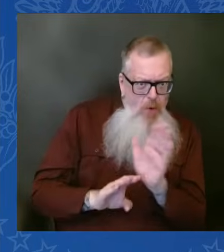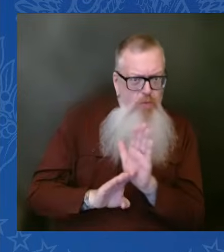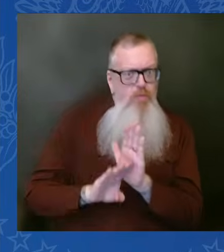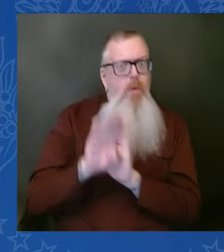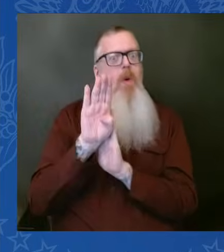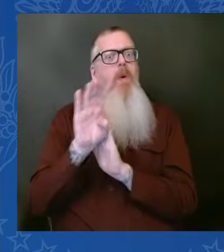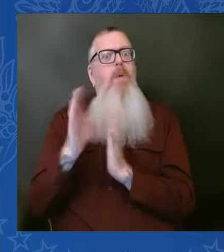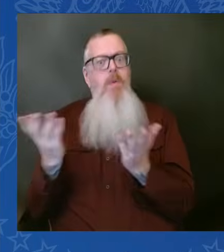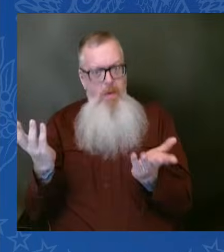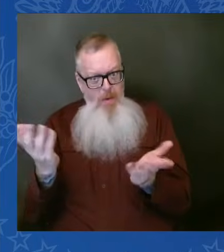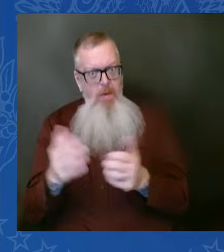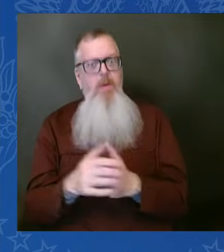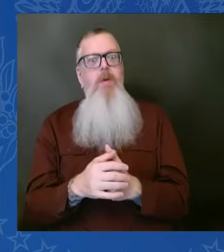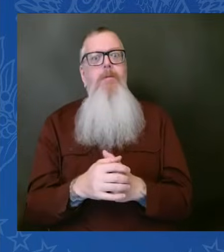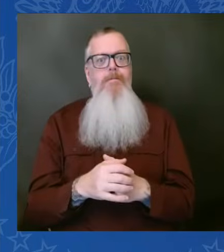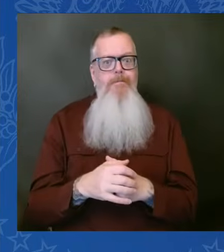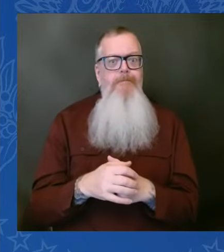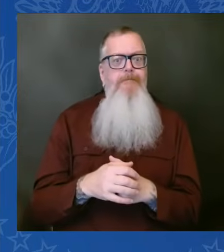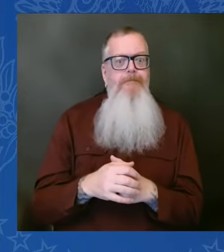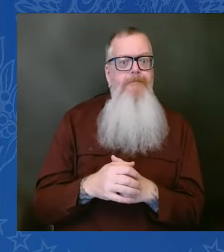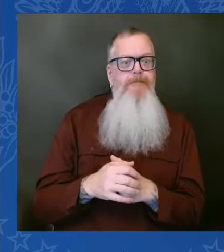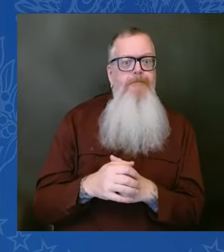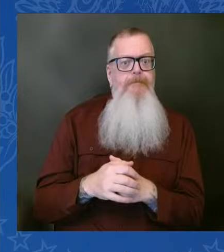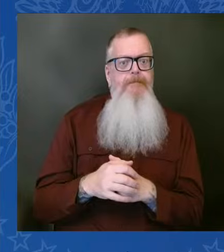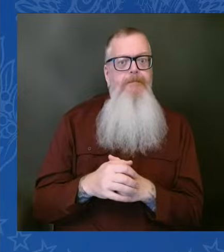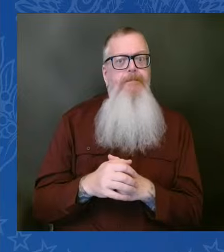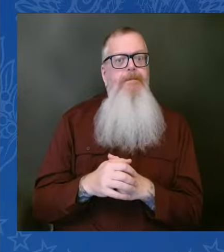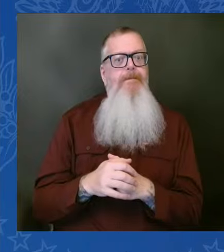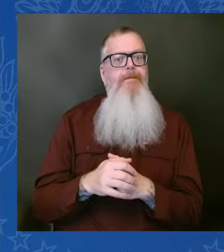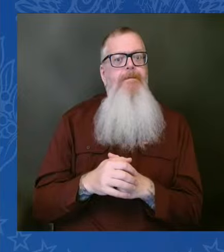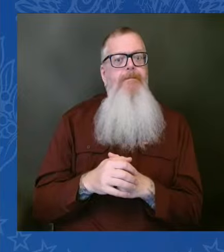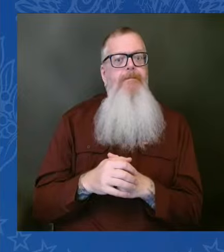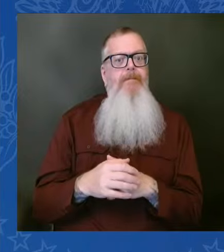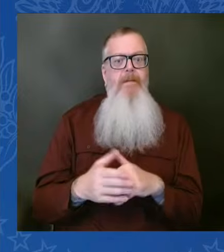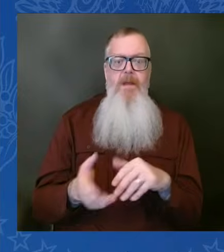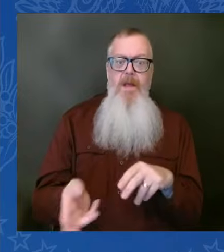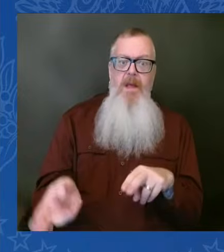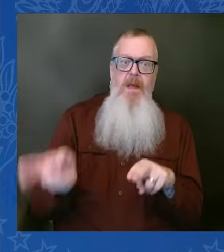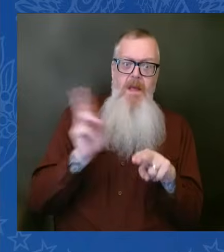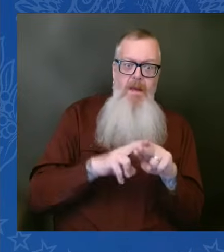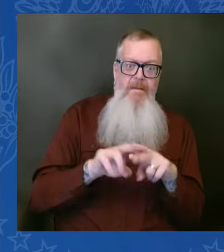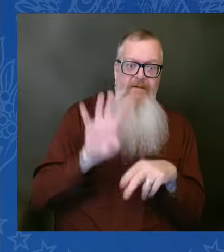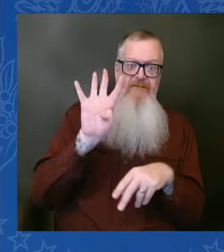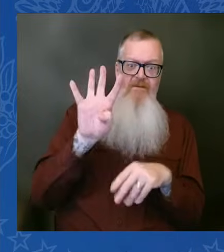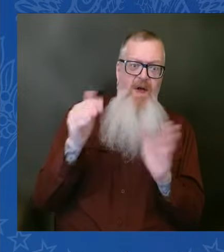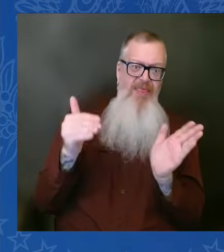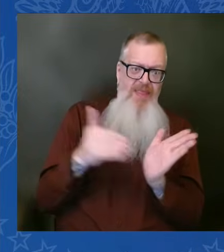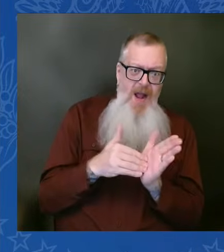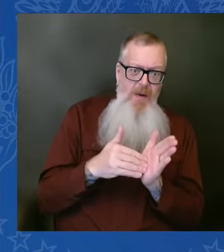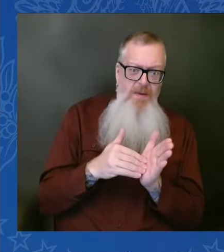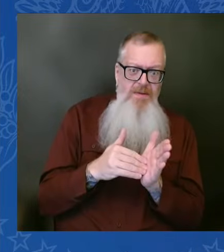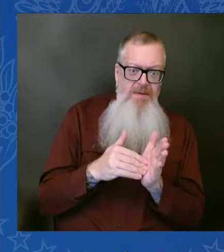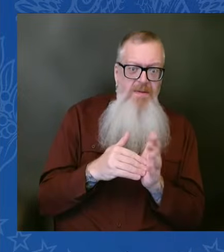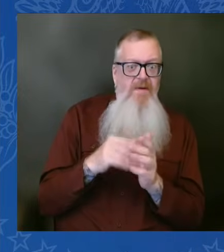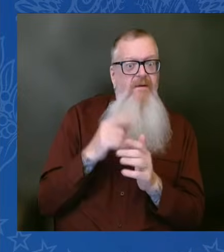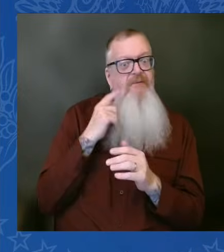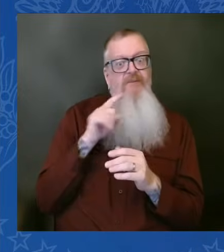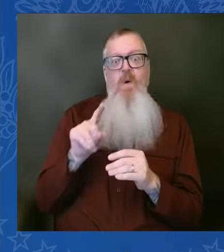is up almost $4,000 than prices on aver- -- for average Americans. Eighty percent of working-age Americans